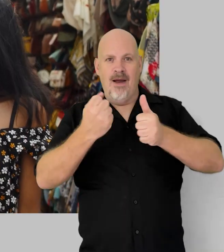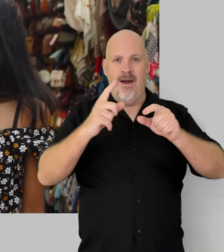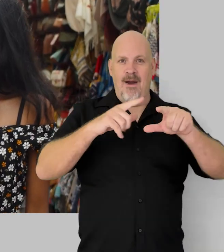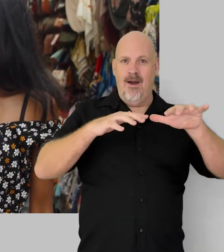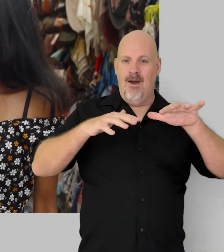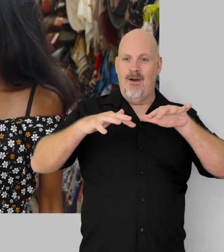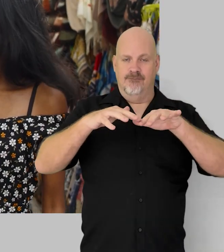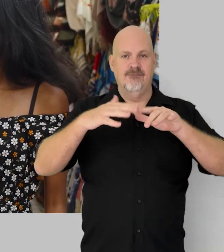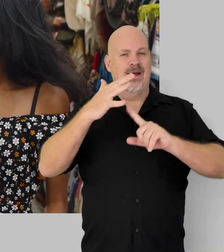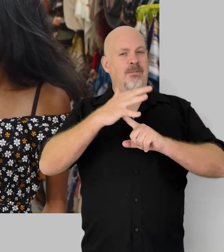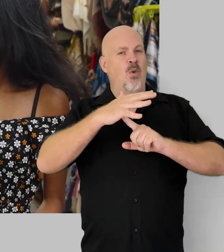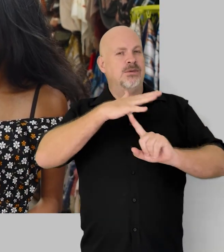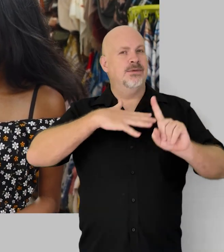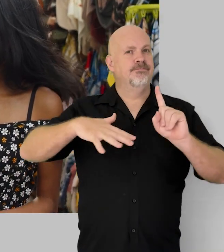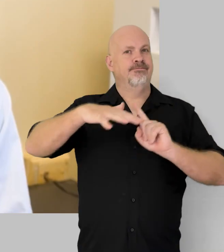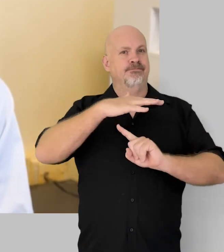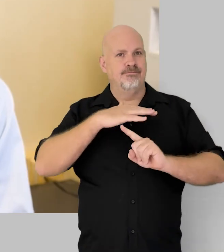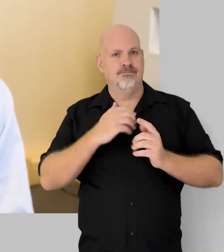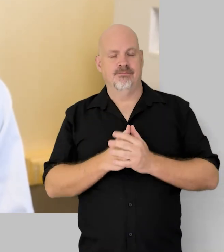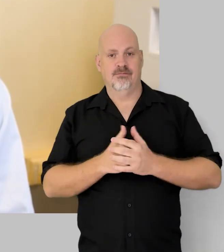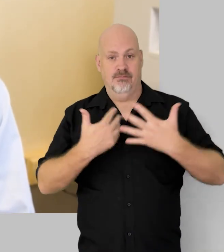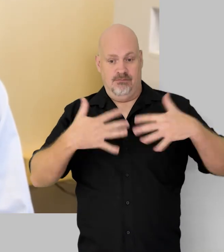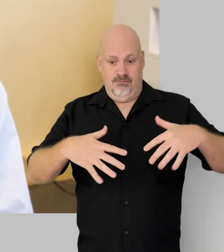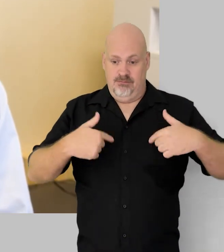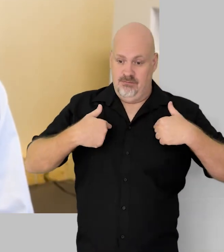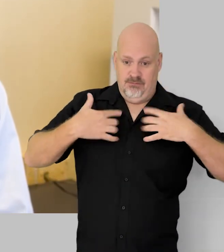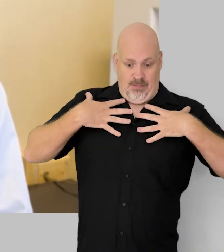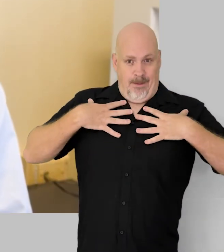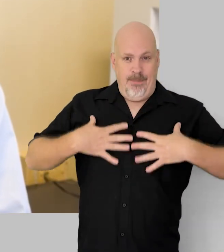these disparities are not a fixed truth,